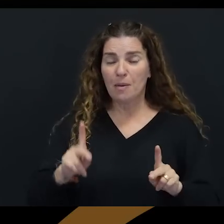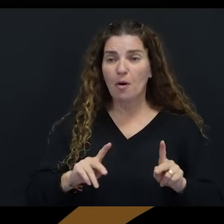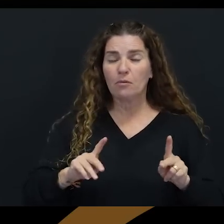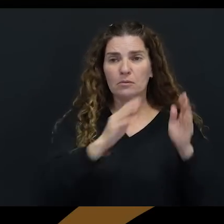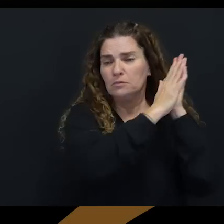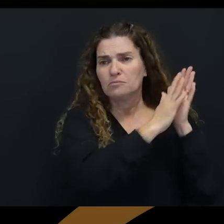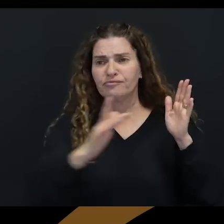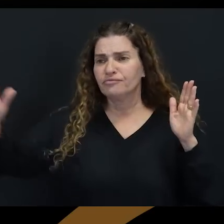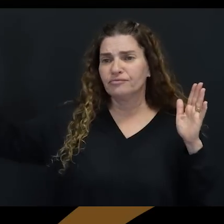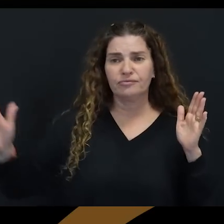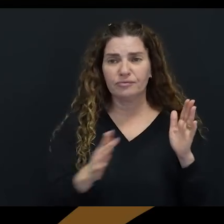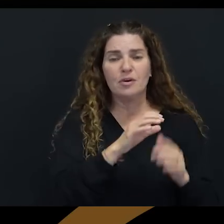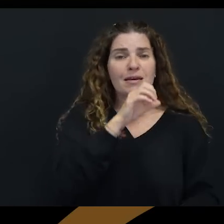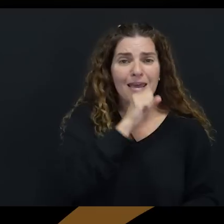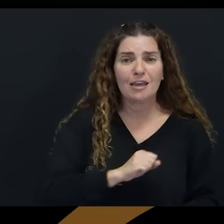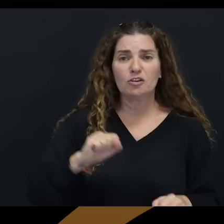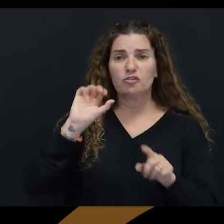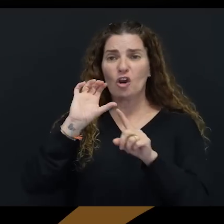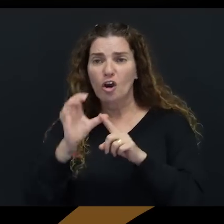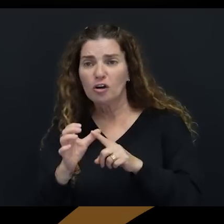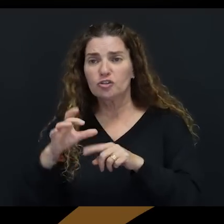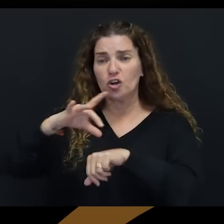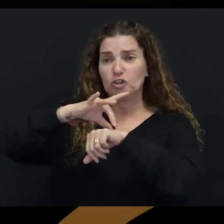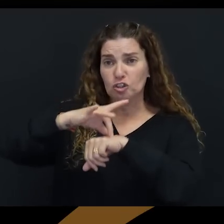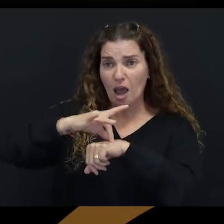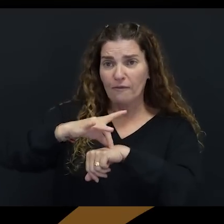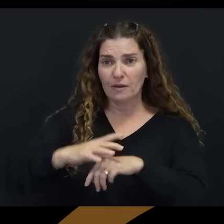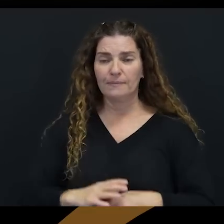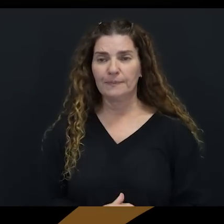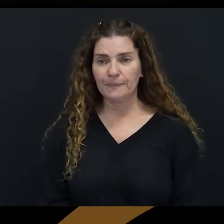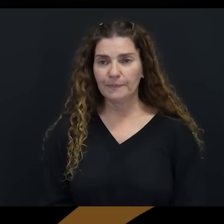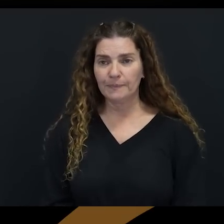that crosses all boundaries of age, culture, and geography.